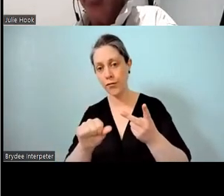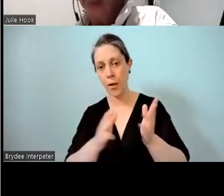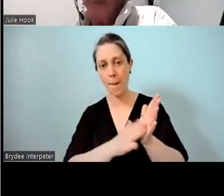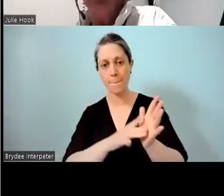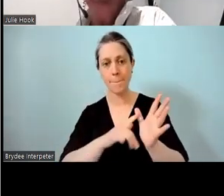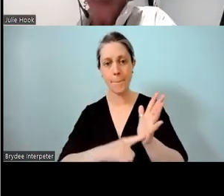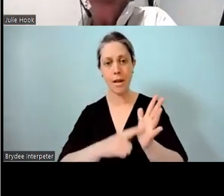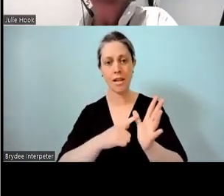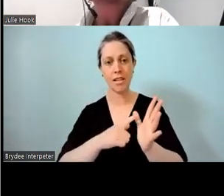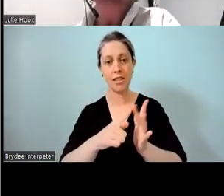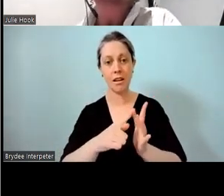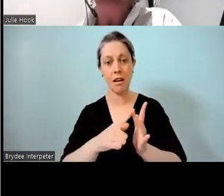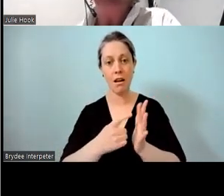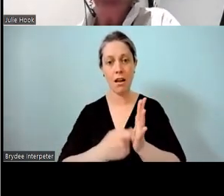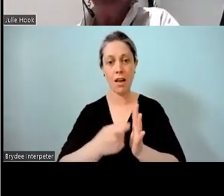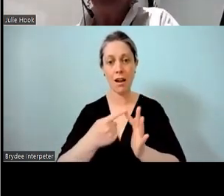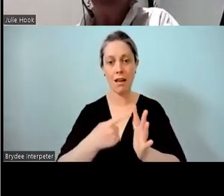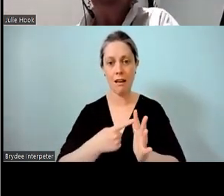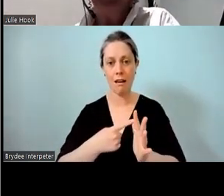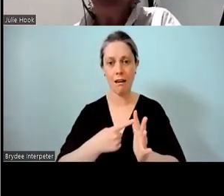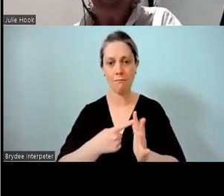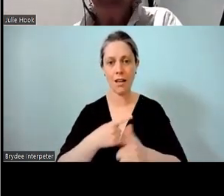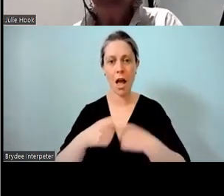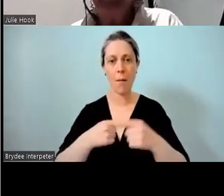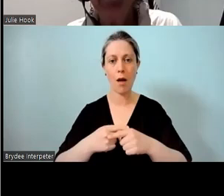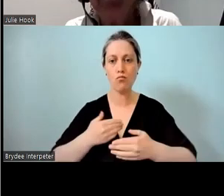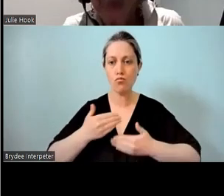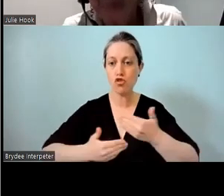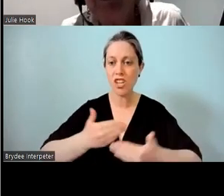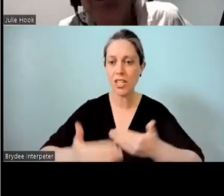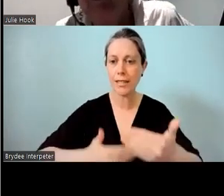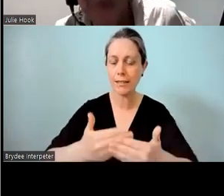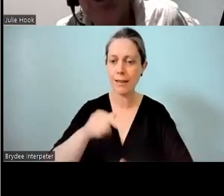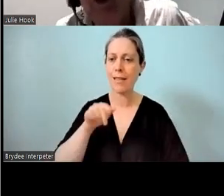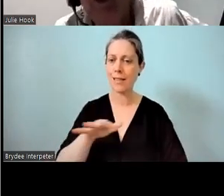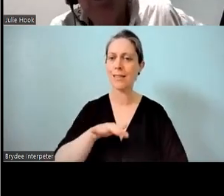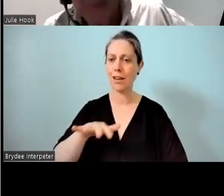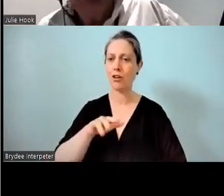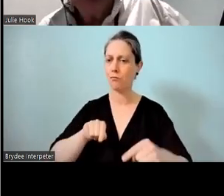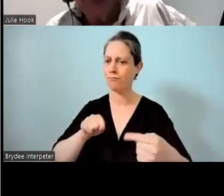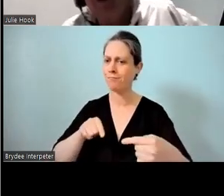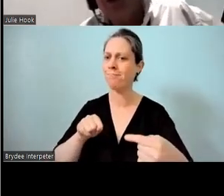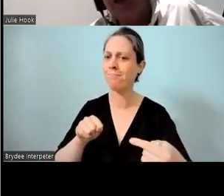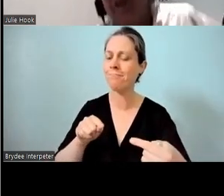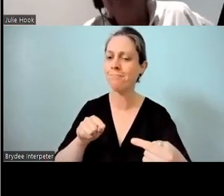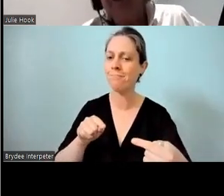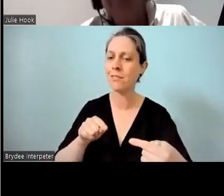This has probably been the most challenging, and I think will continue to be the most challenging